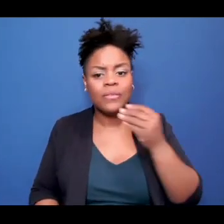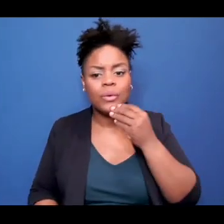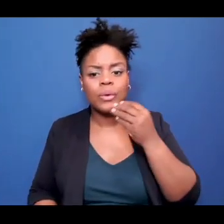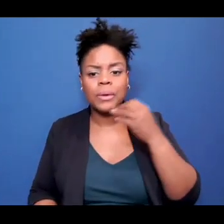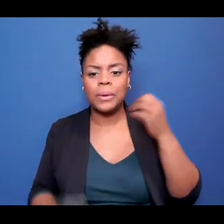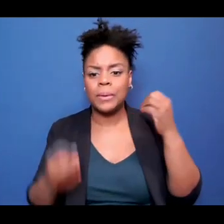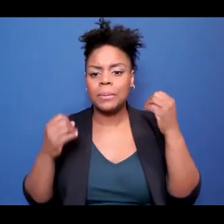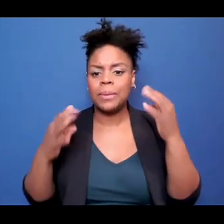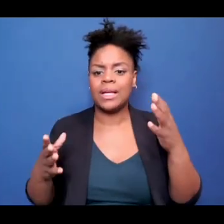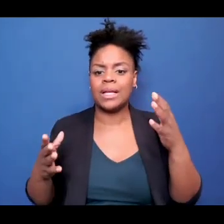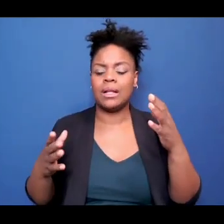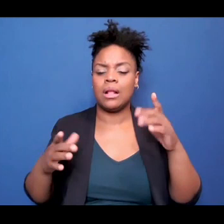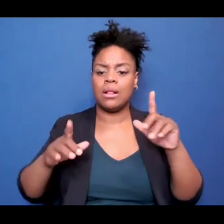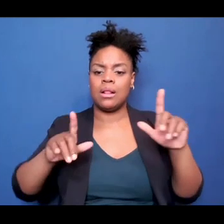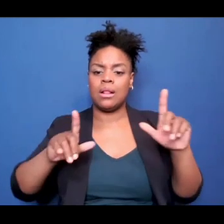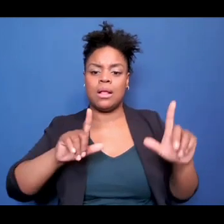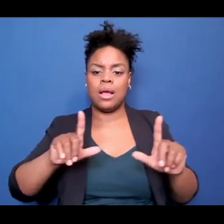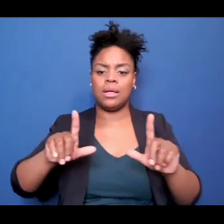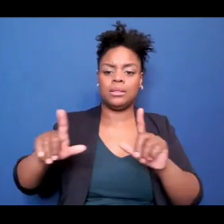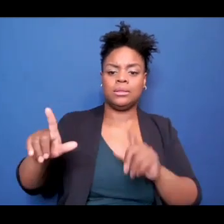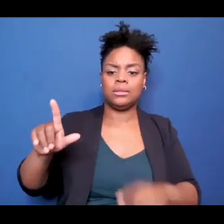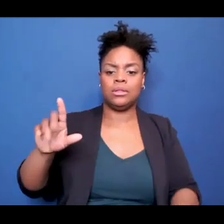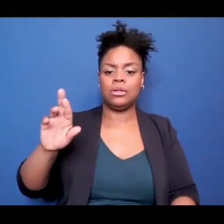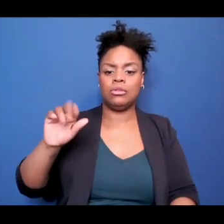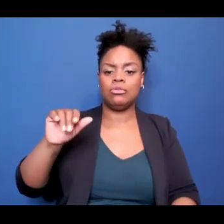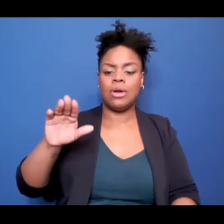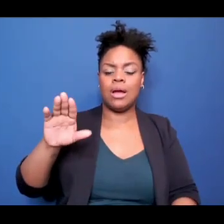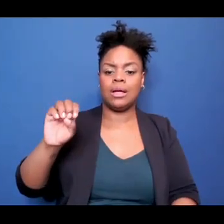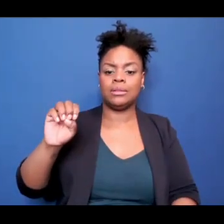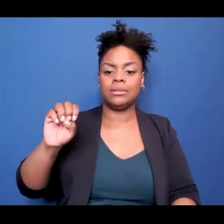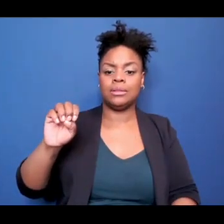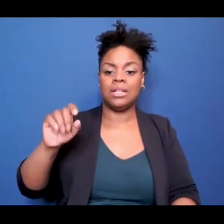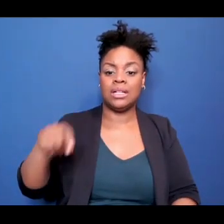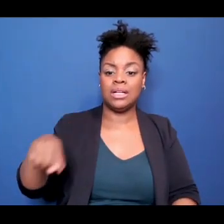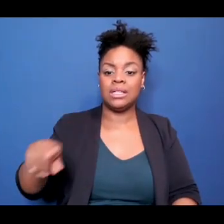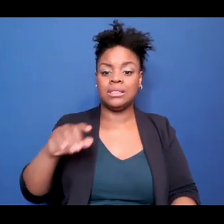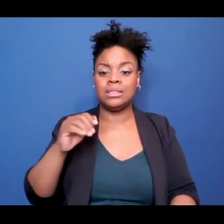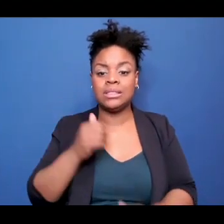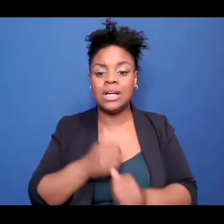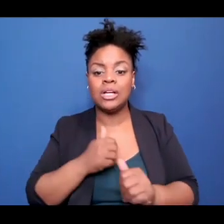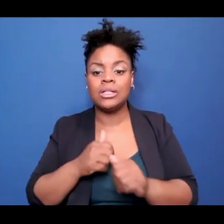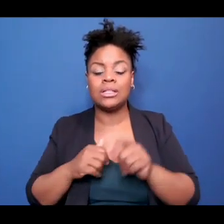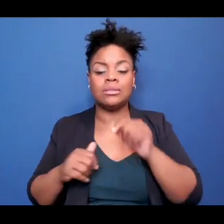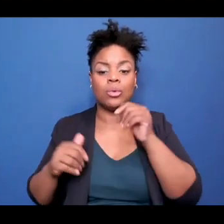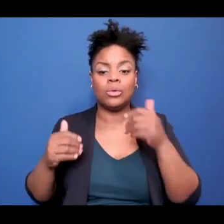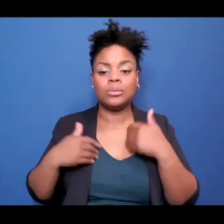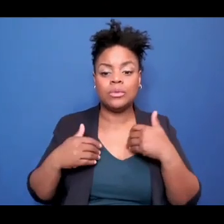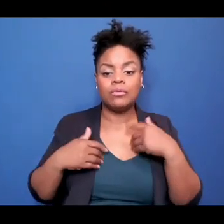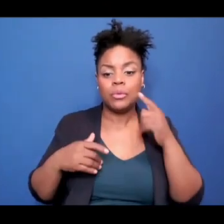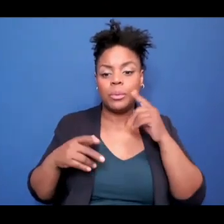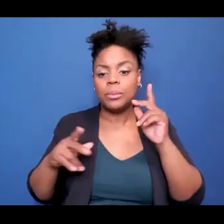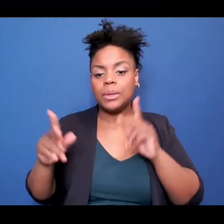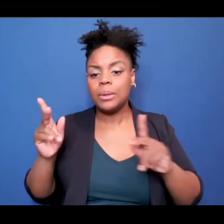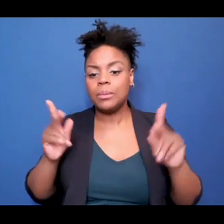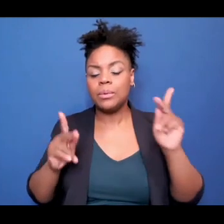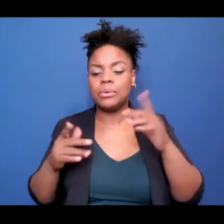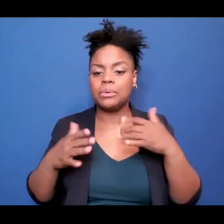RESEARCHERS STUDY AFRICAN AMERICANS WITHIN A FRAMEWORK OF RACIAL TROPES THAT PERPETUATE IDEAS ABOUT DEVIANCE AND IRRELEVANT RESPONSIBILITY.